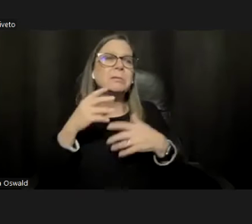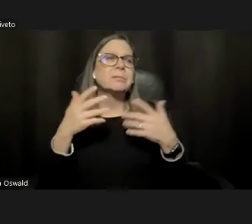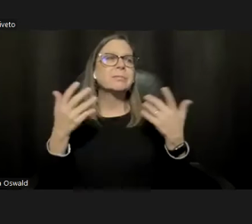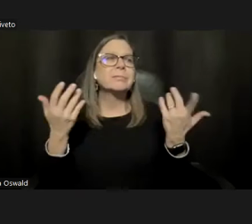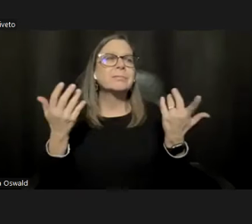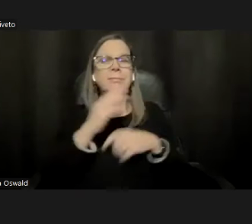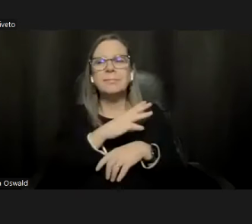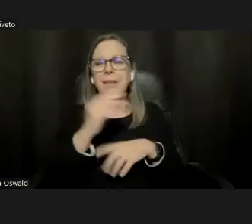and information.